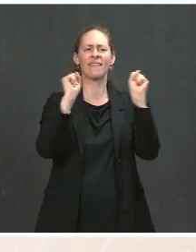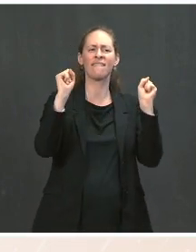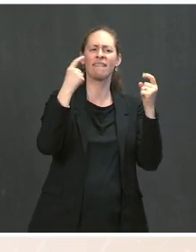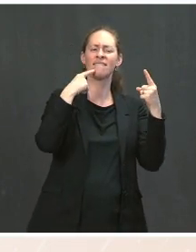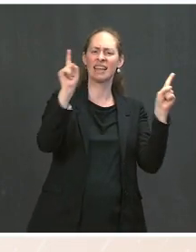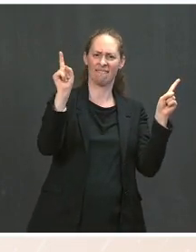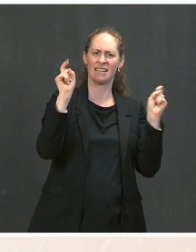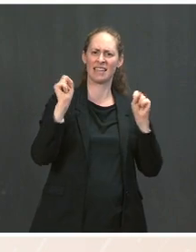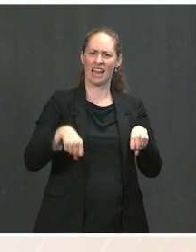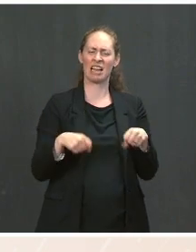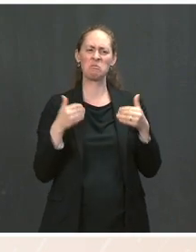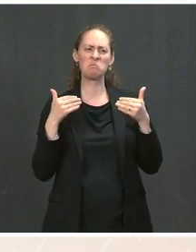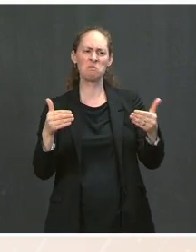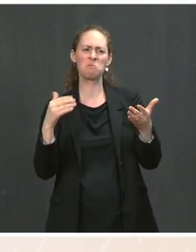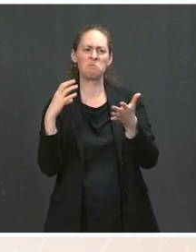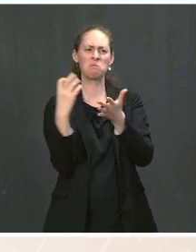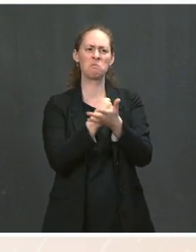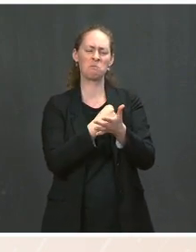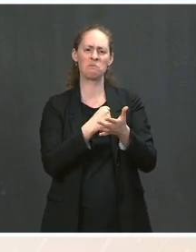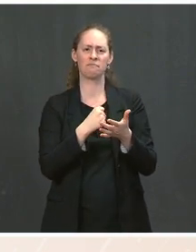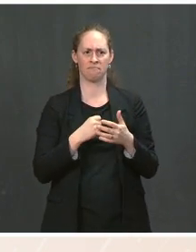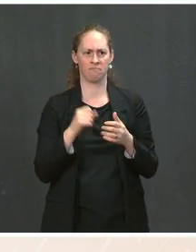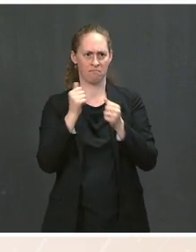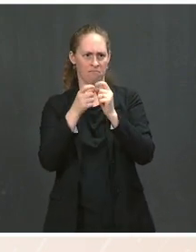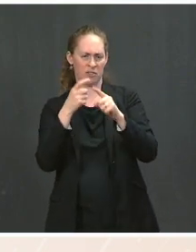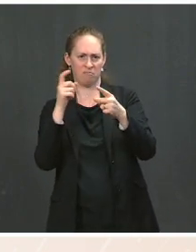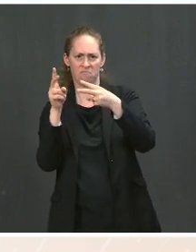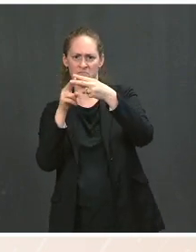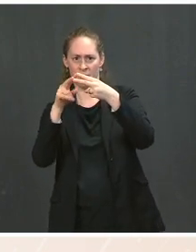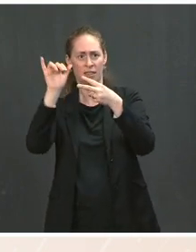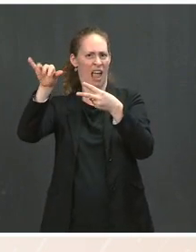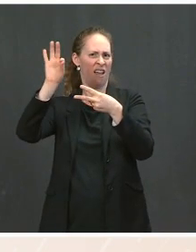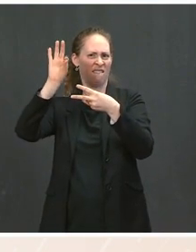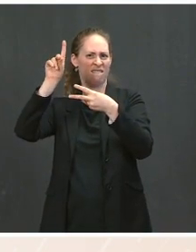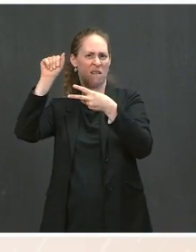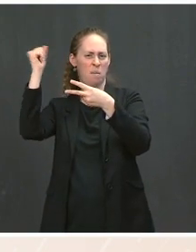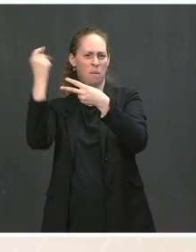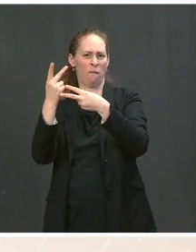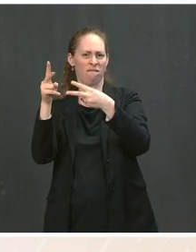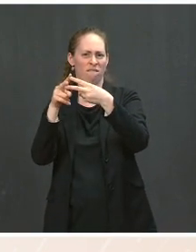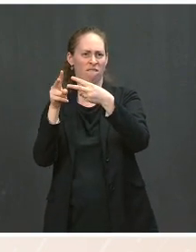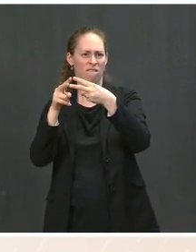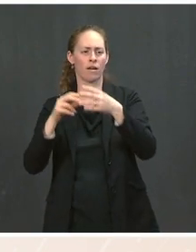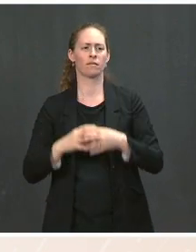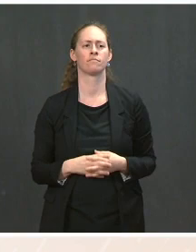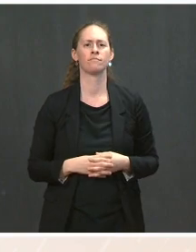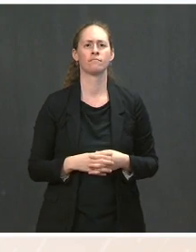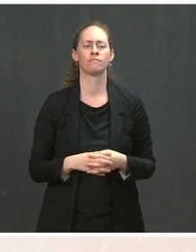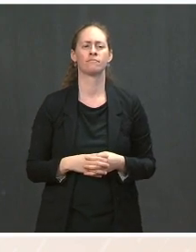that are currently being distributed with the FDA emergency approval. The Press: Just two quick ones. Do you think that Secretary Becerra